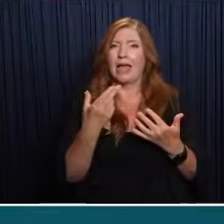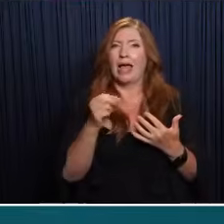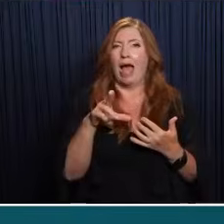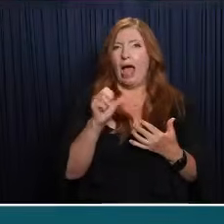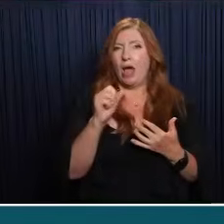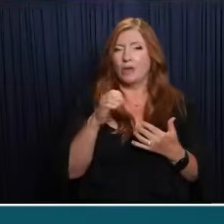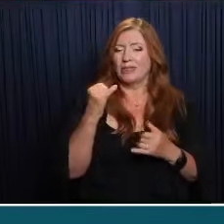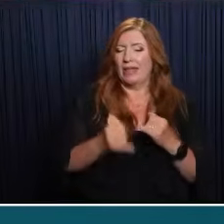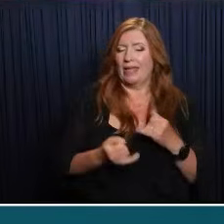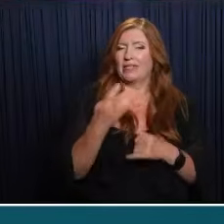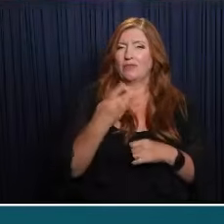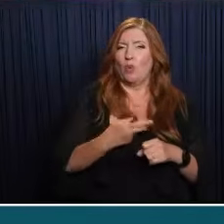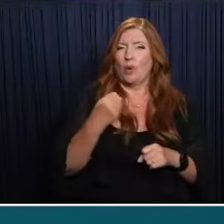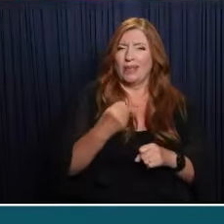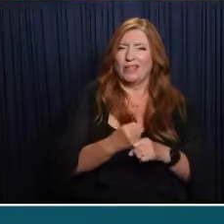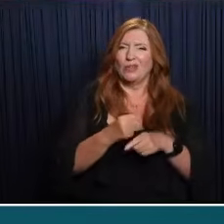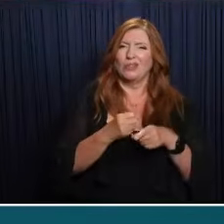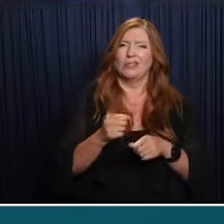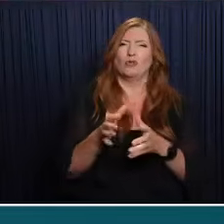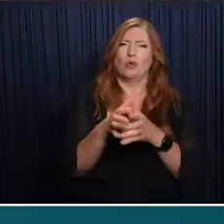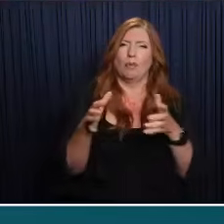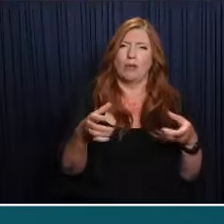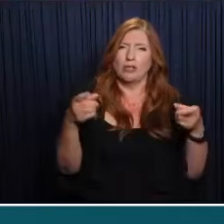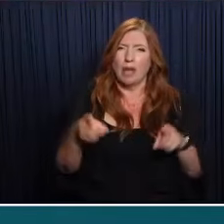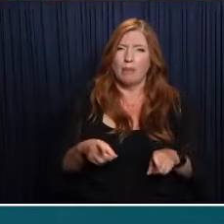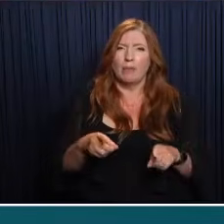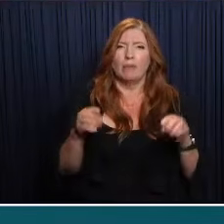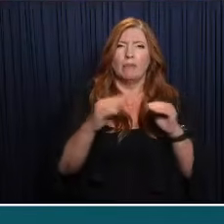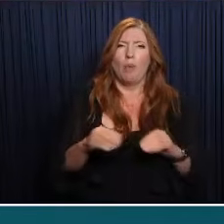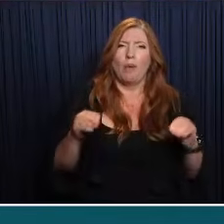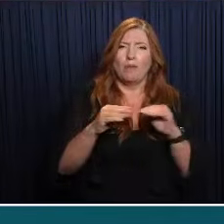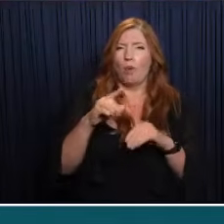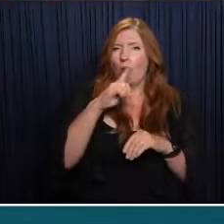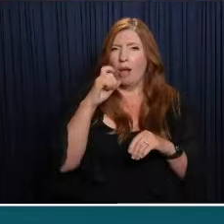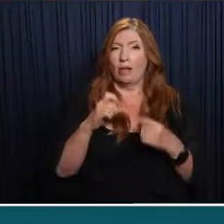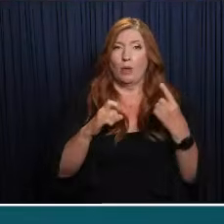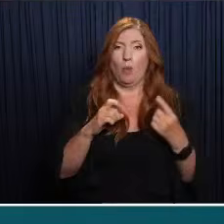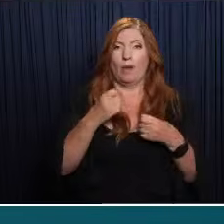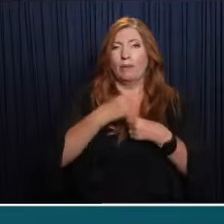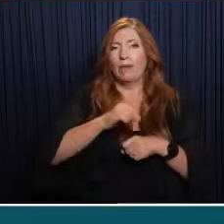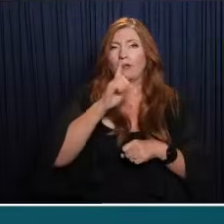WITH DACA, ONCE WE CLEAN THE HOUSE OUT BECAUSE WE HAD SO MUCH